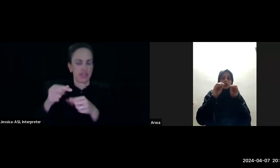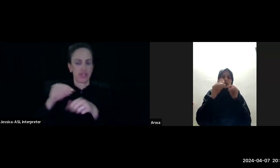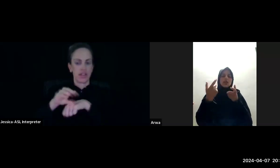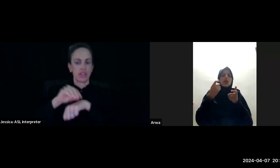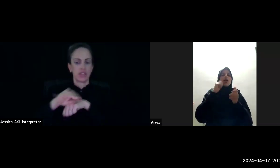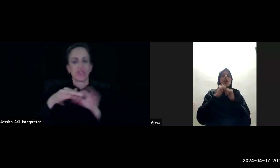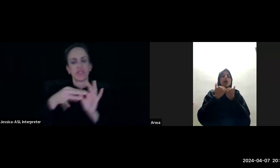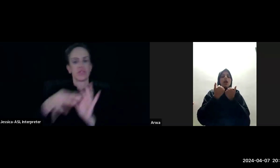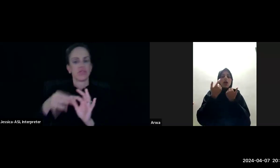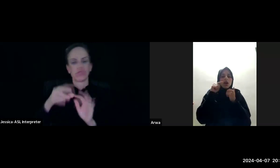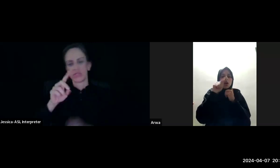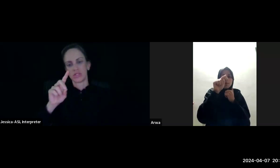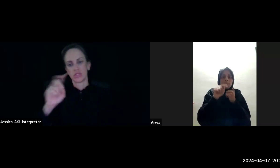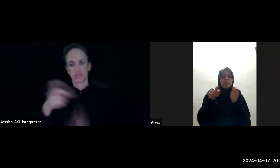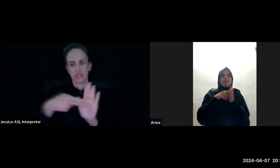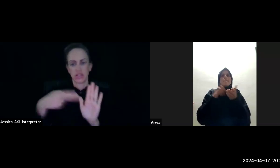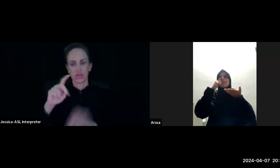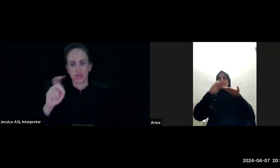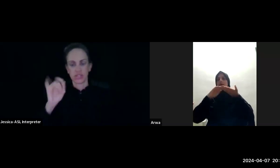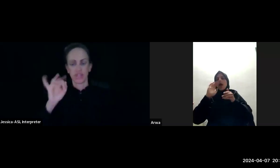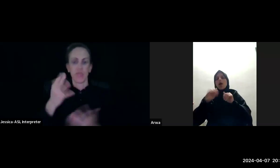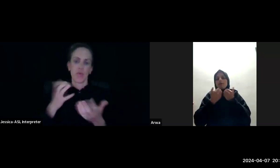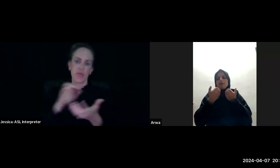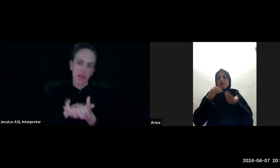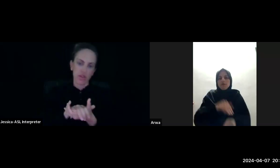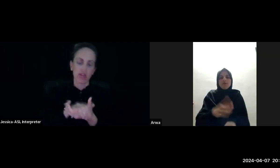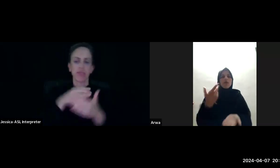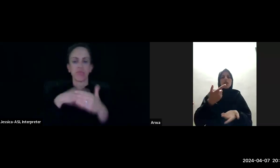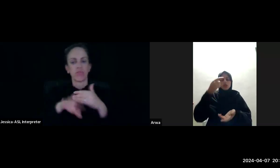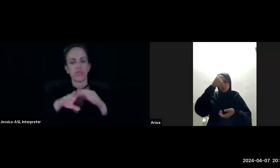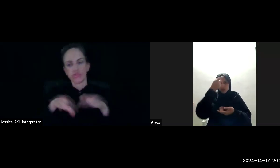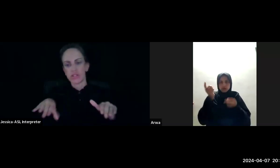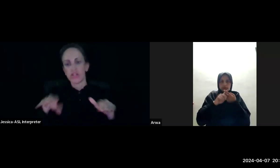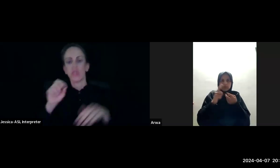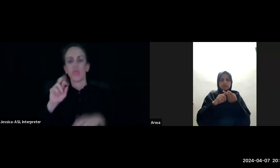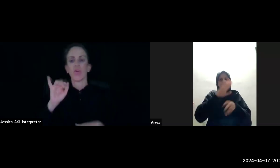when they want to get married, when they want to have children, or they want to know uh what